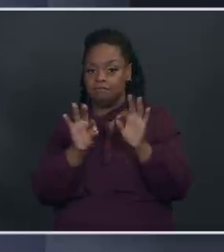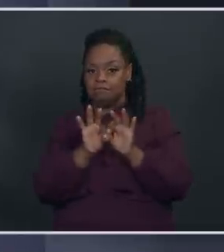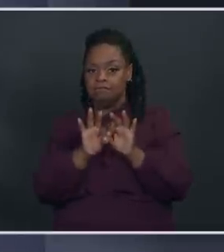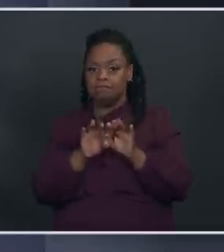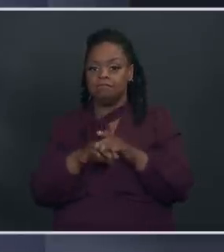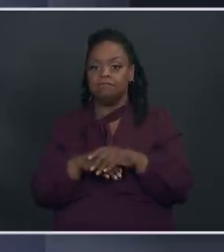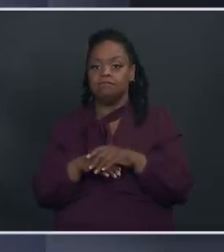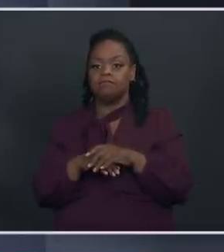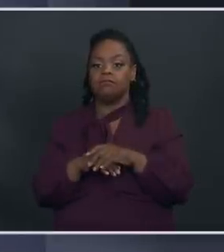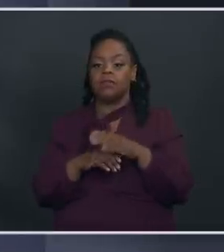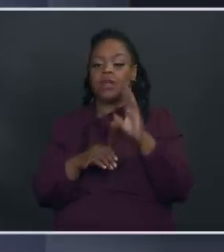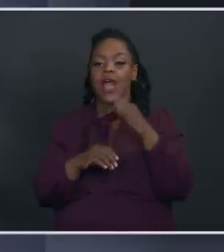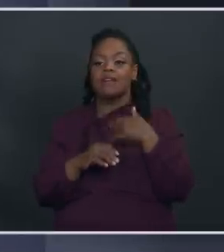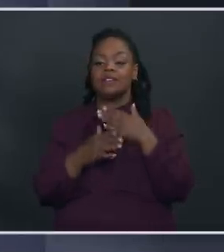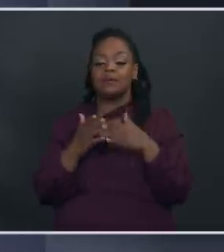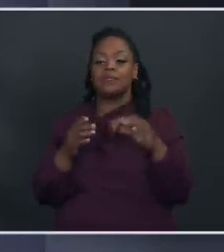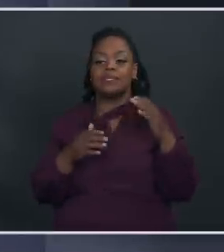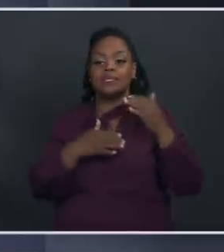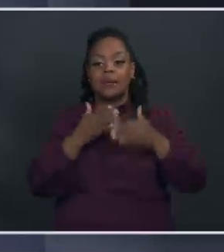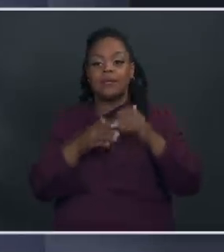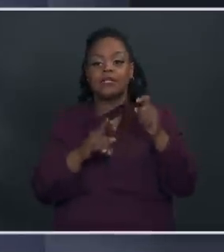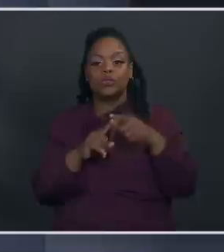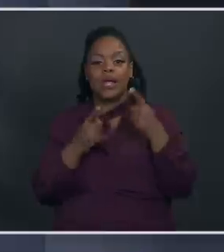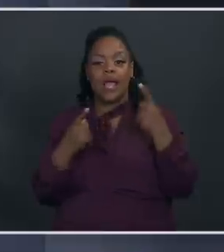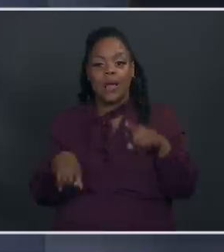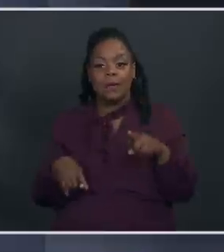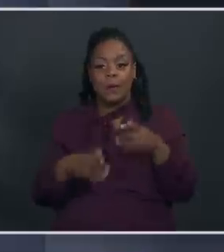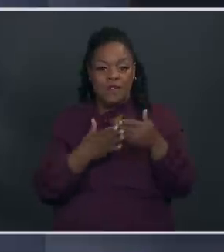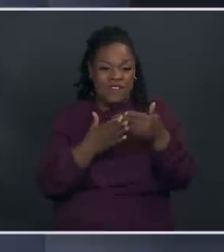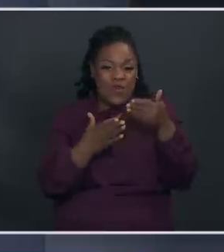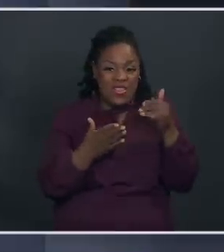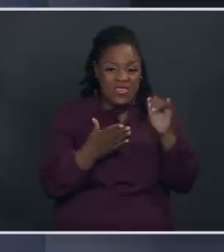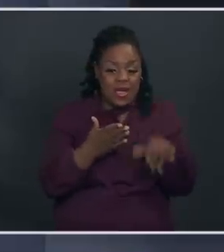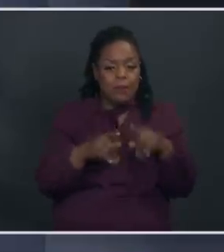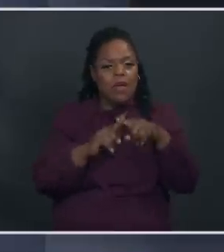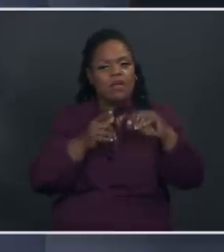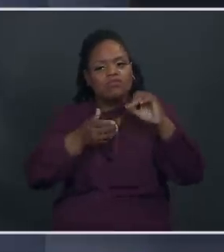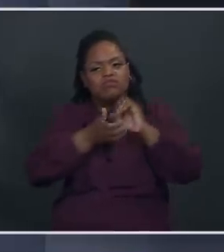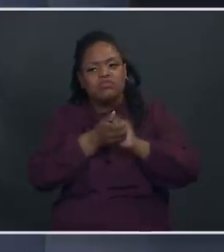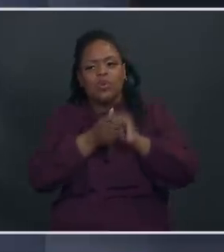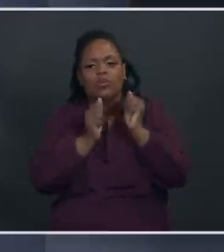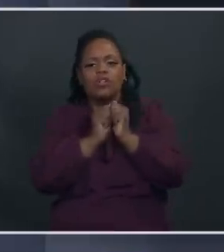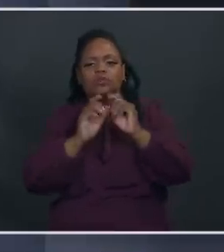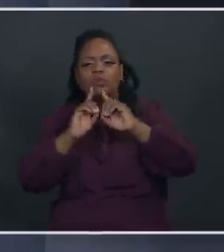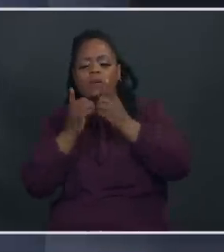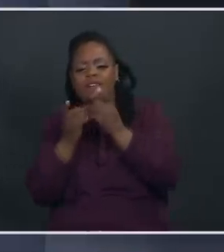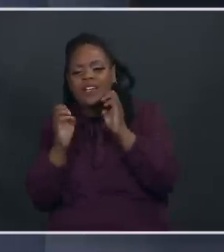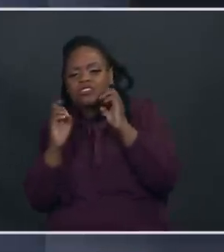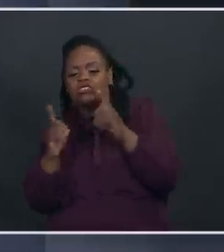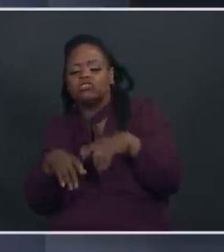But he has directed the Department of Education, the Department of Health and Human Services to provide guidance on safe reopening